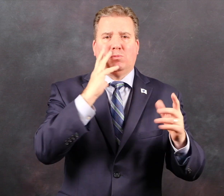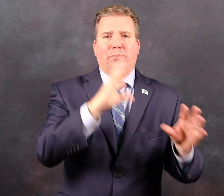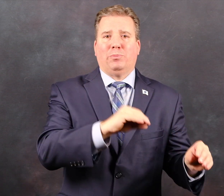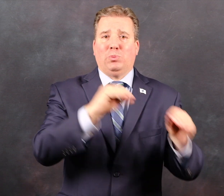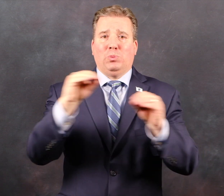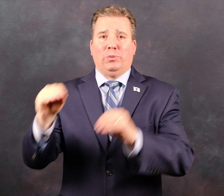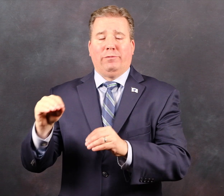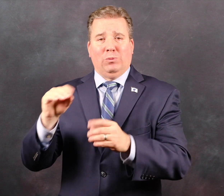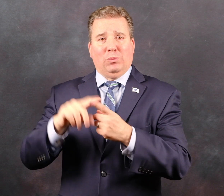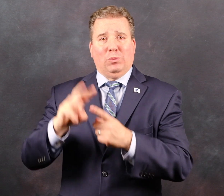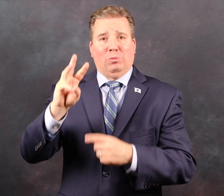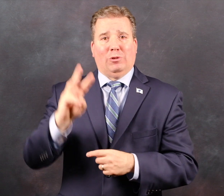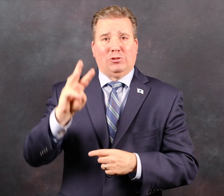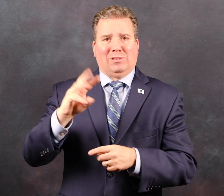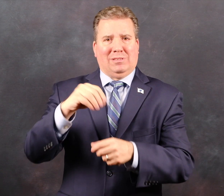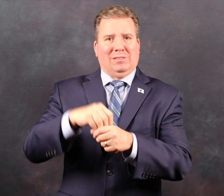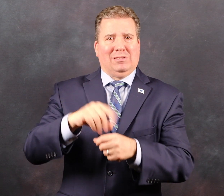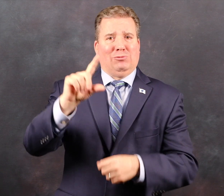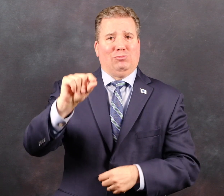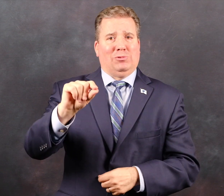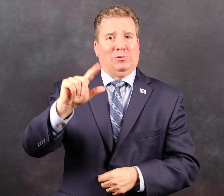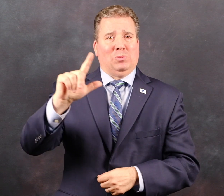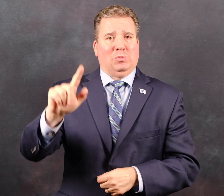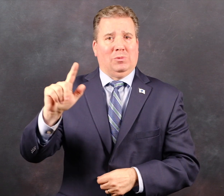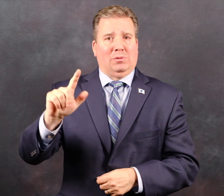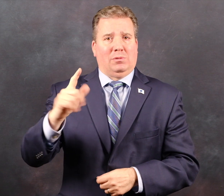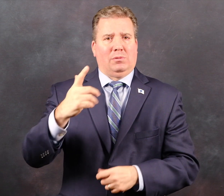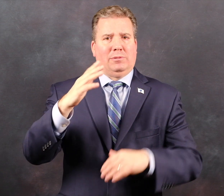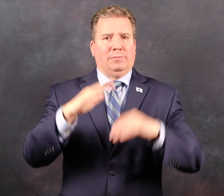Construction planning and design is underway for the stadium.